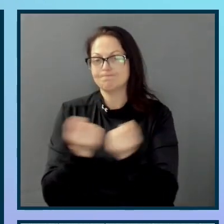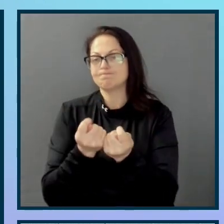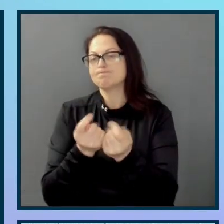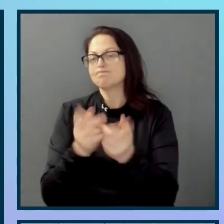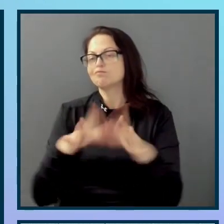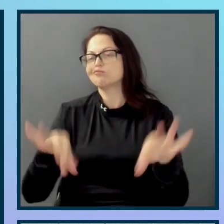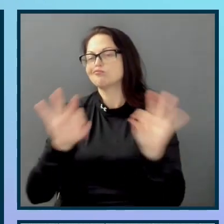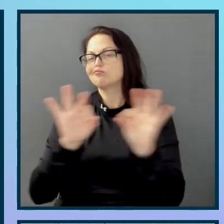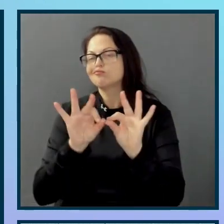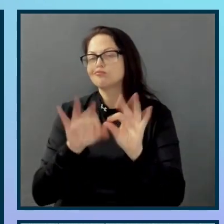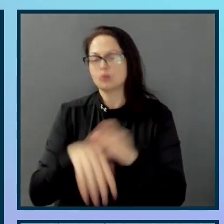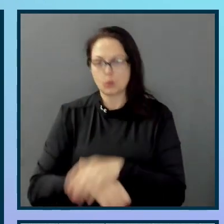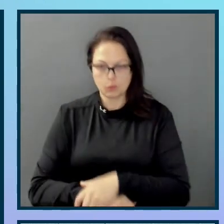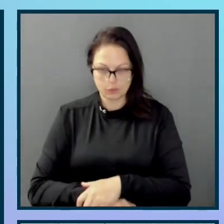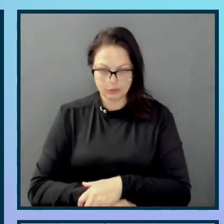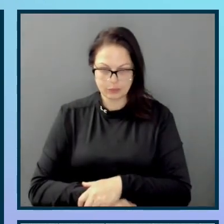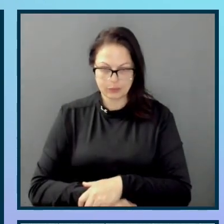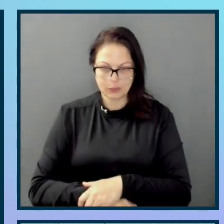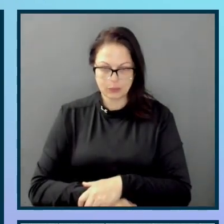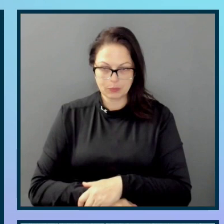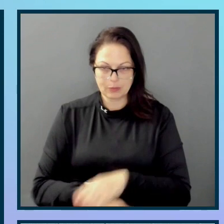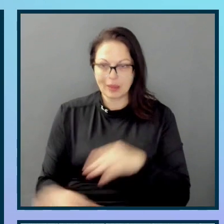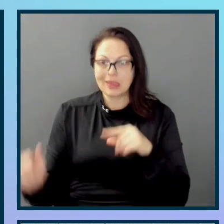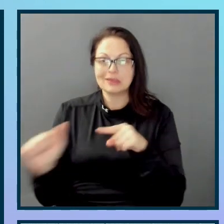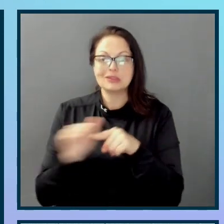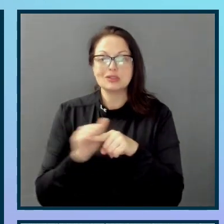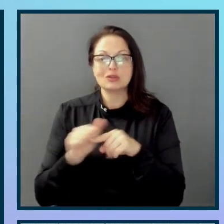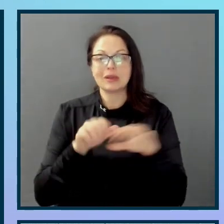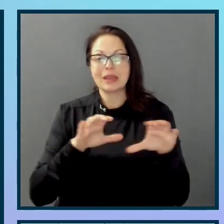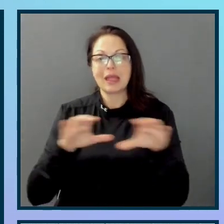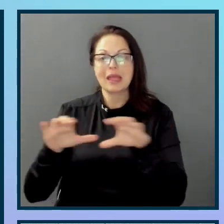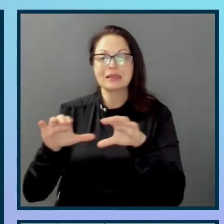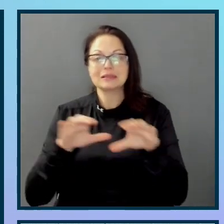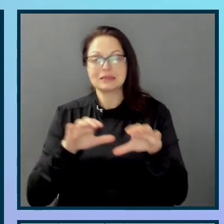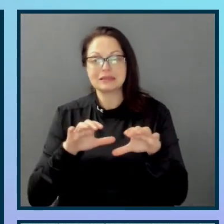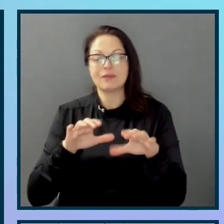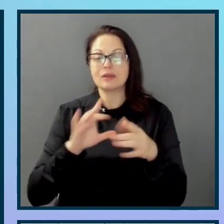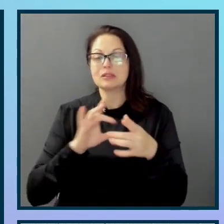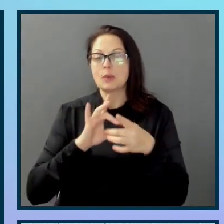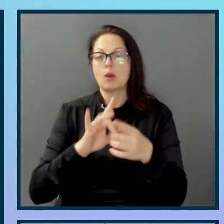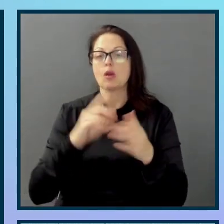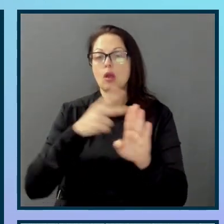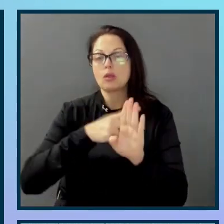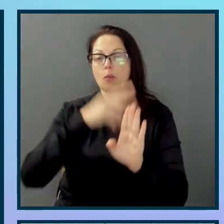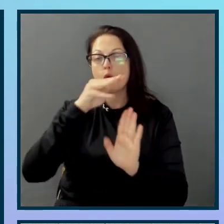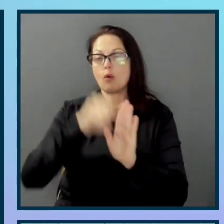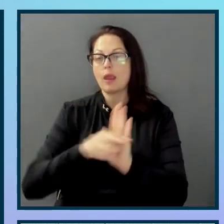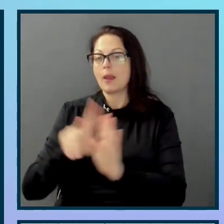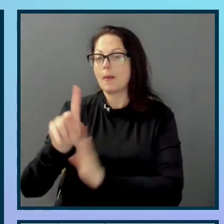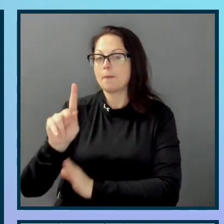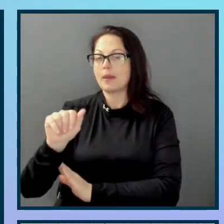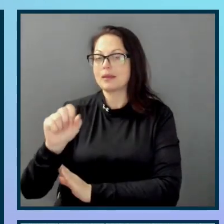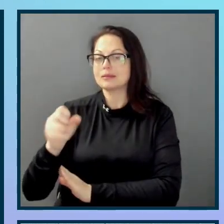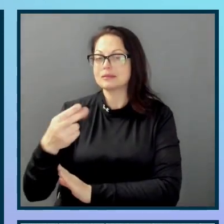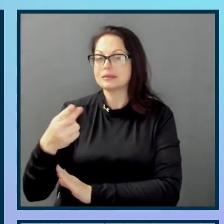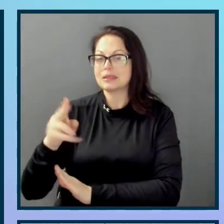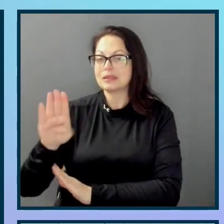Training activities are another component of the program dashboard I would consider. So as Dylan talked about earlier with team,